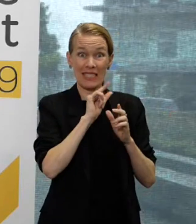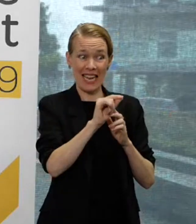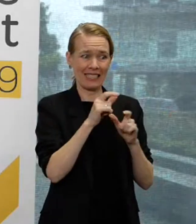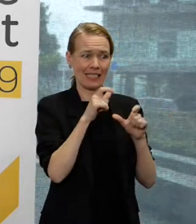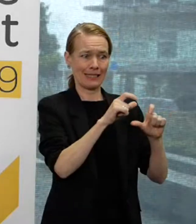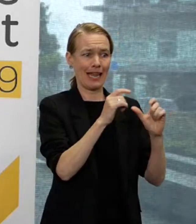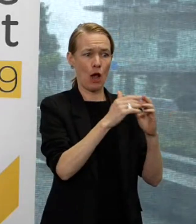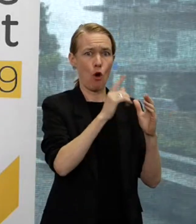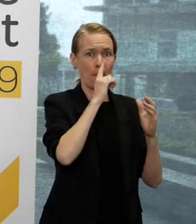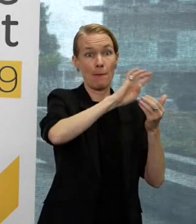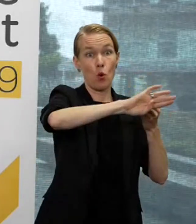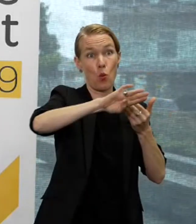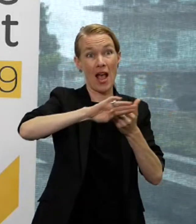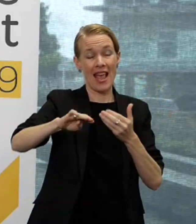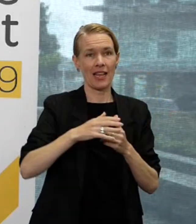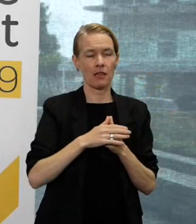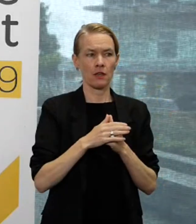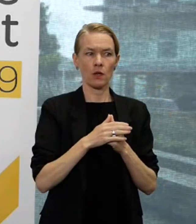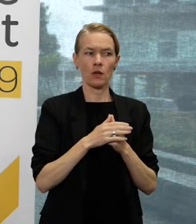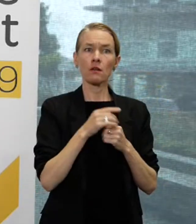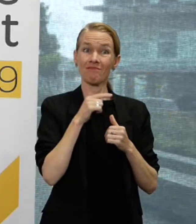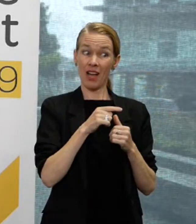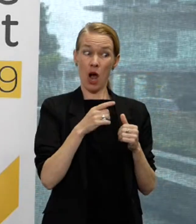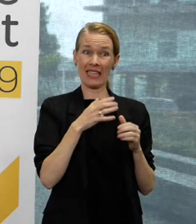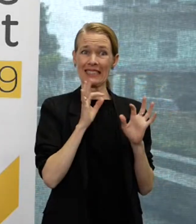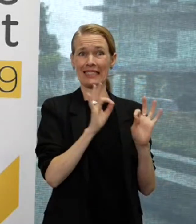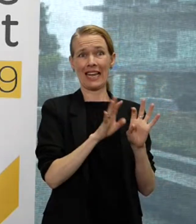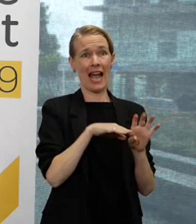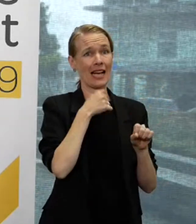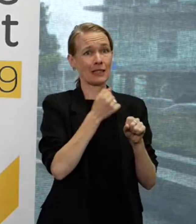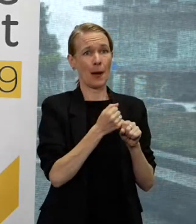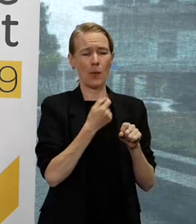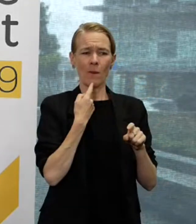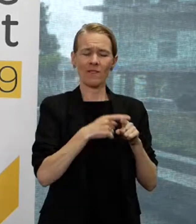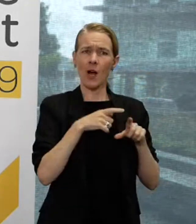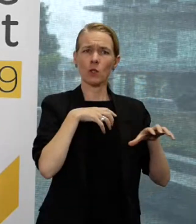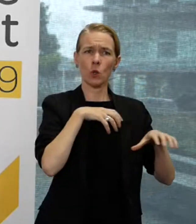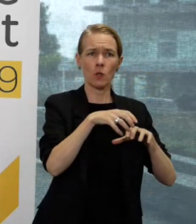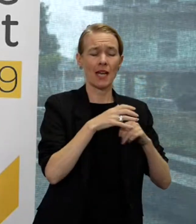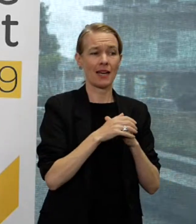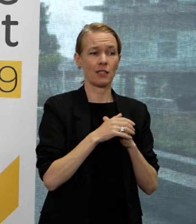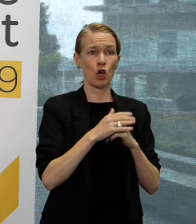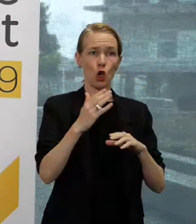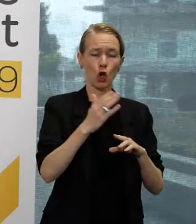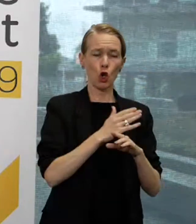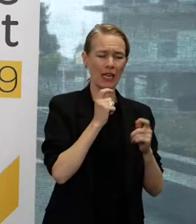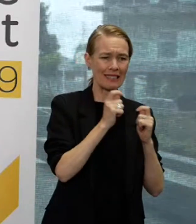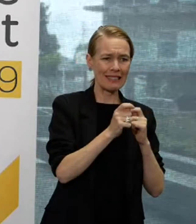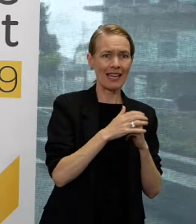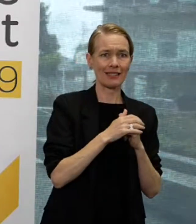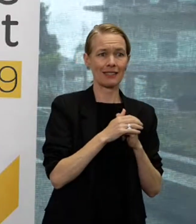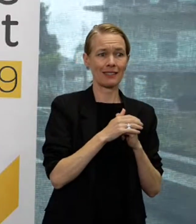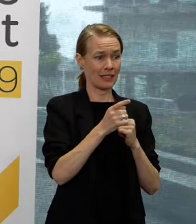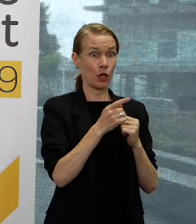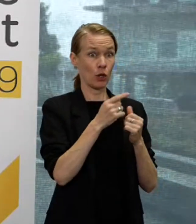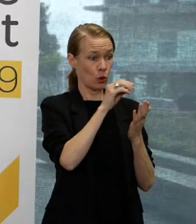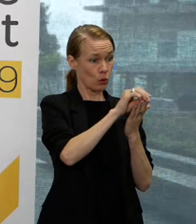early testing, early isolation, early identification of close contacts, isolation and testing, is how we will just stay ahead of this virus.